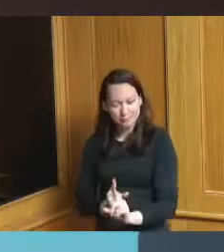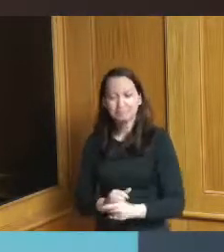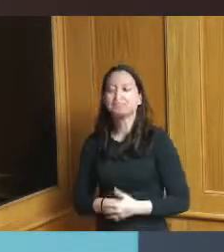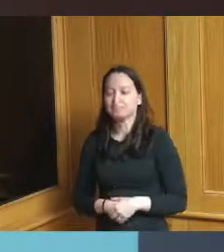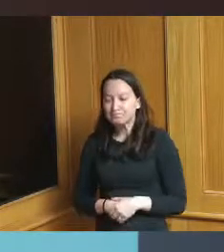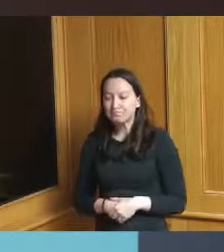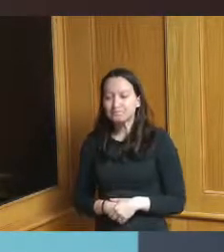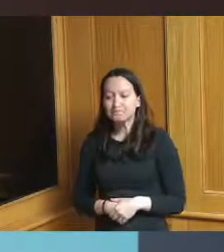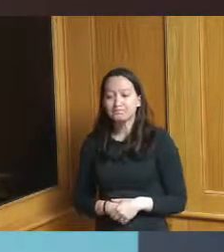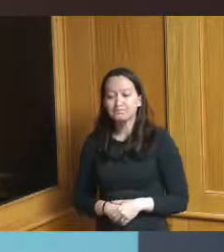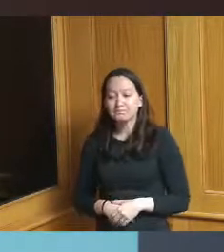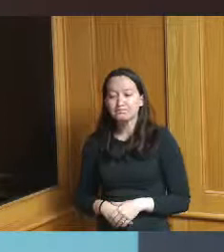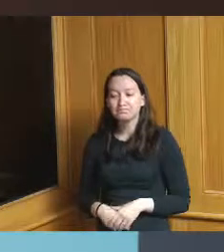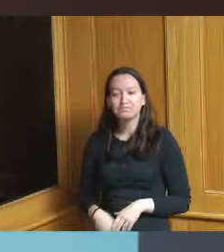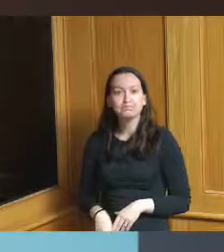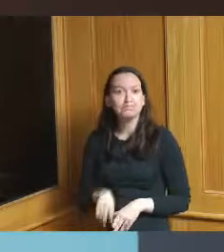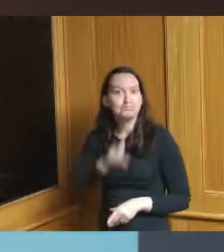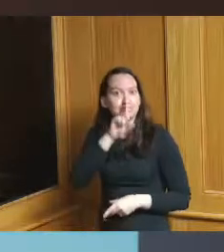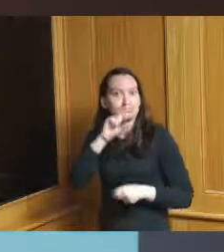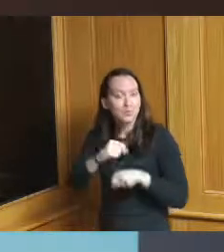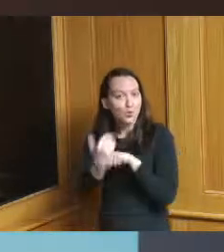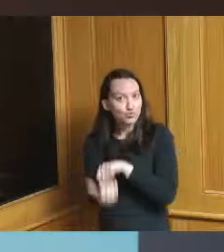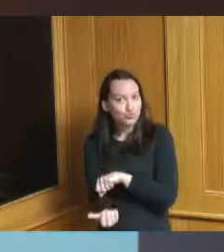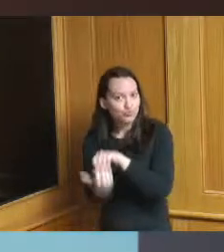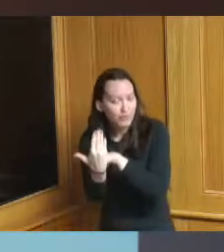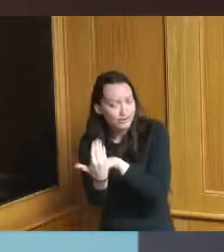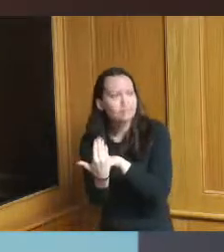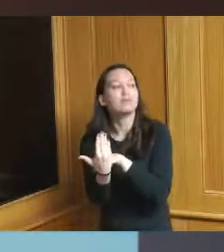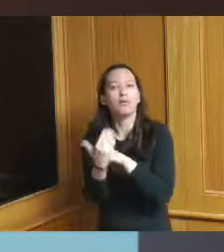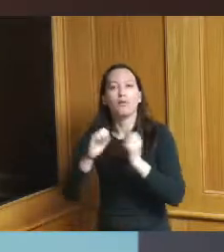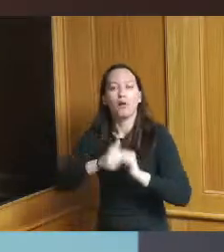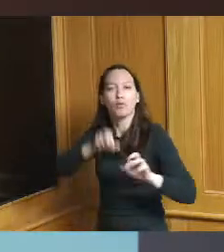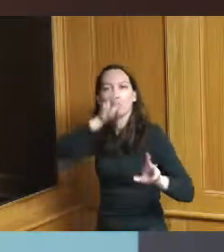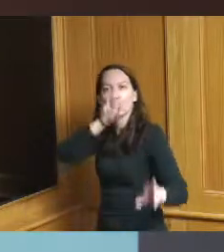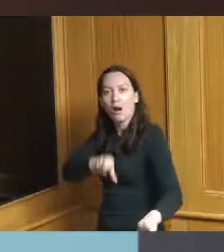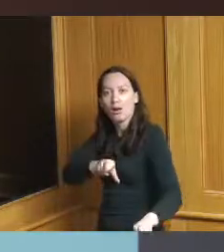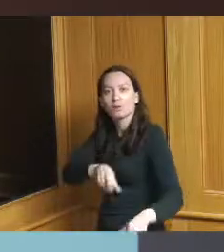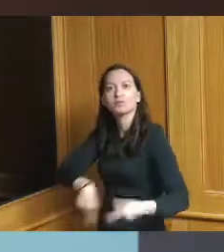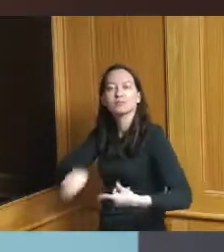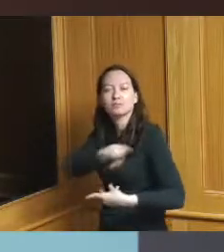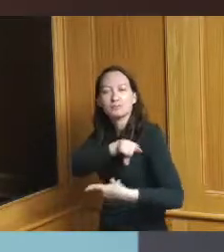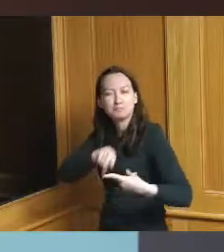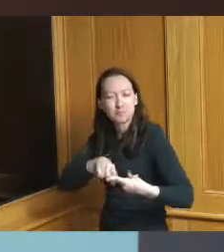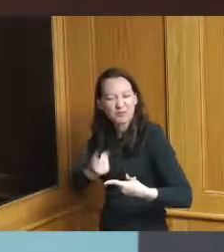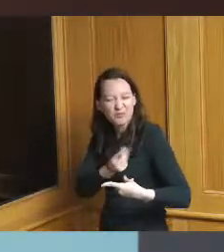objectives in actually addressing this wave to a responses were to do a couple of things